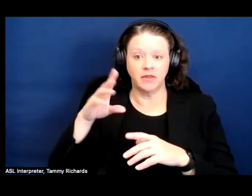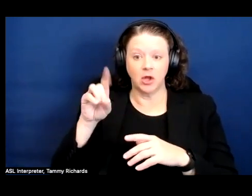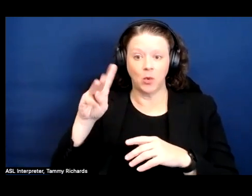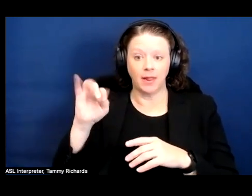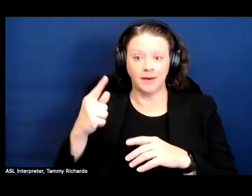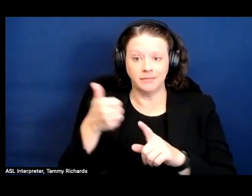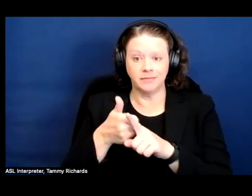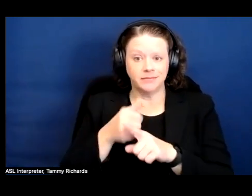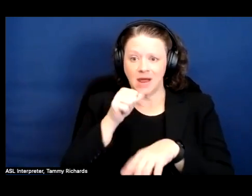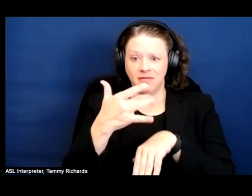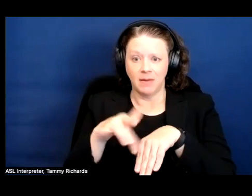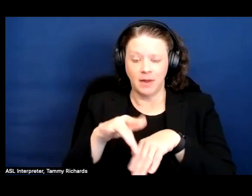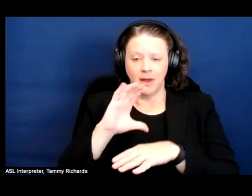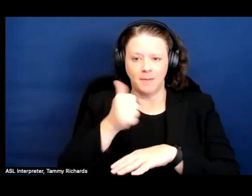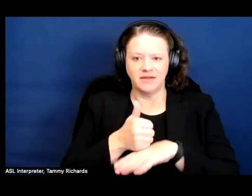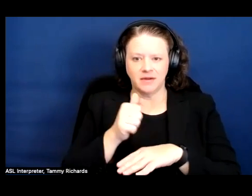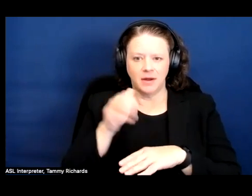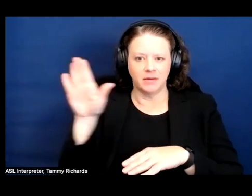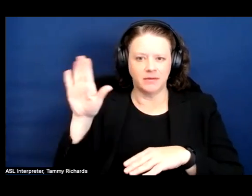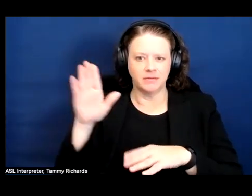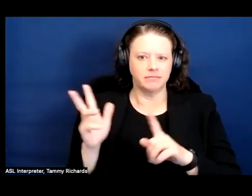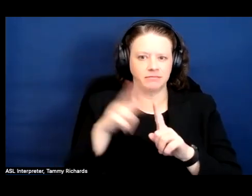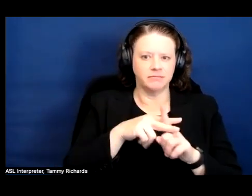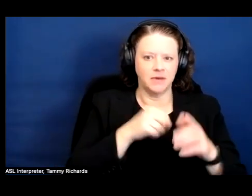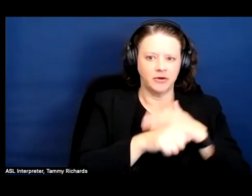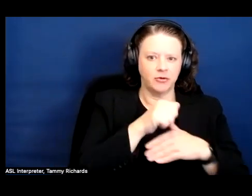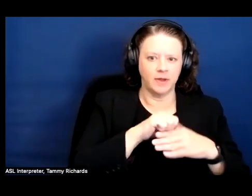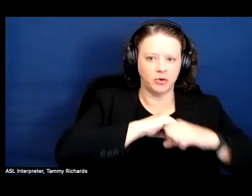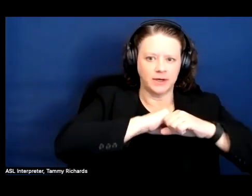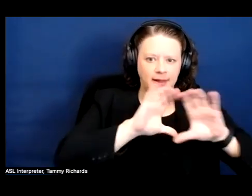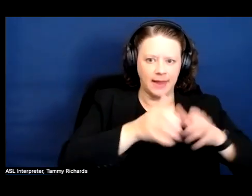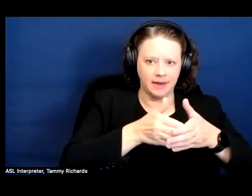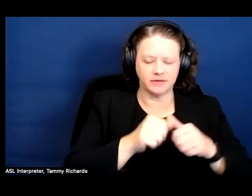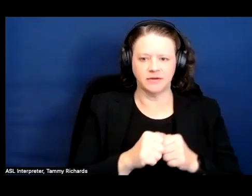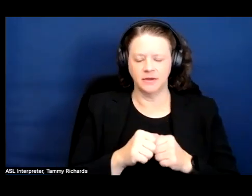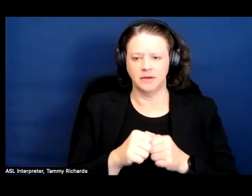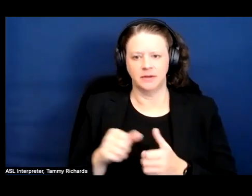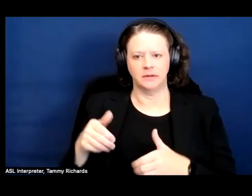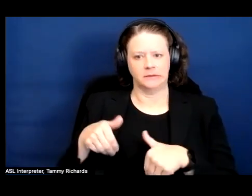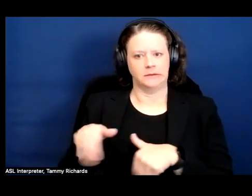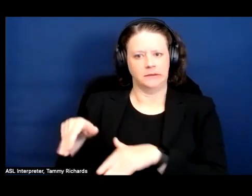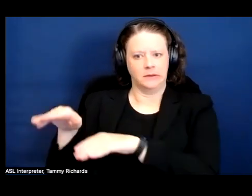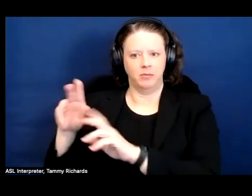In terms of handler responsibilities, a person with a disability is responsible for feeding,